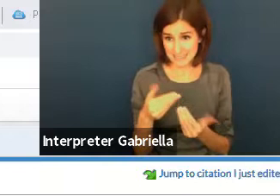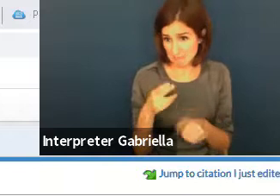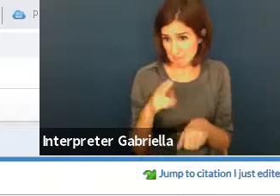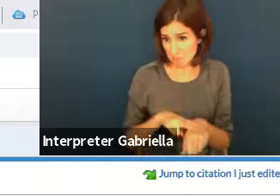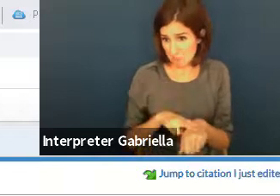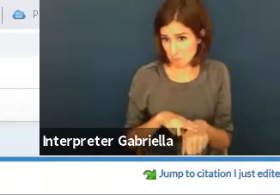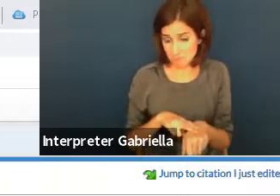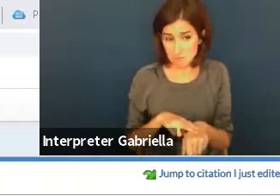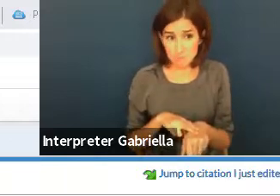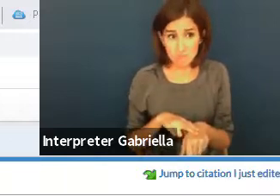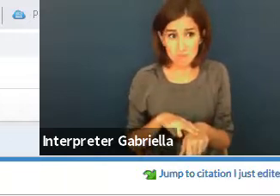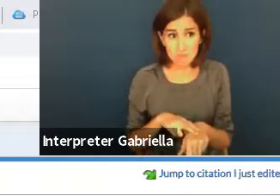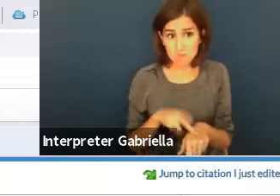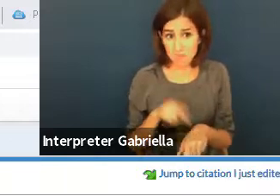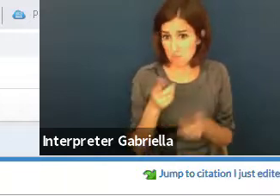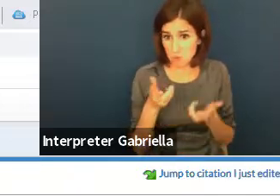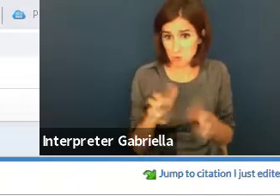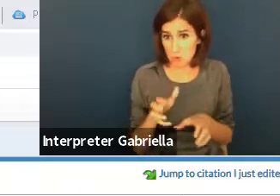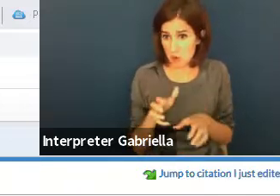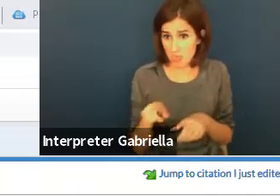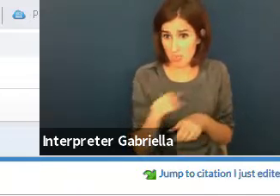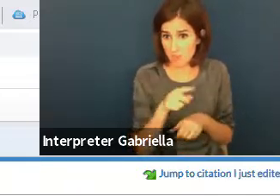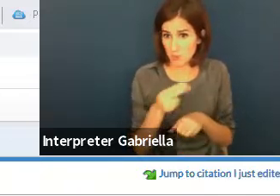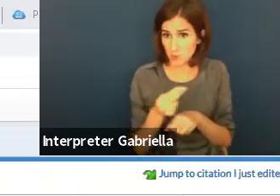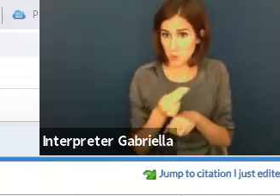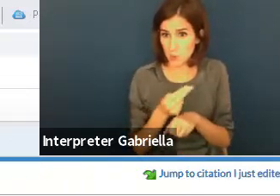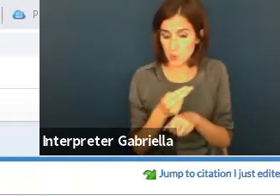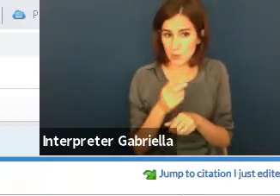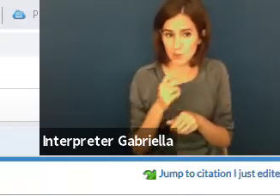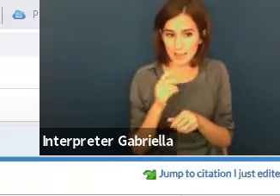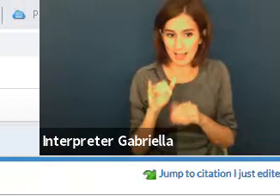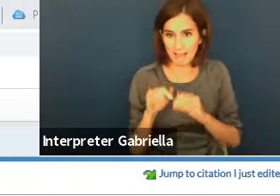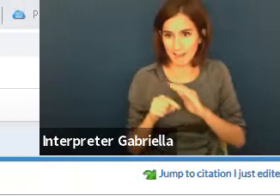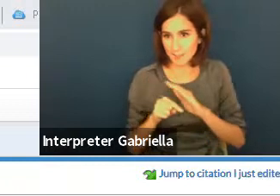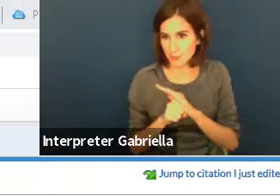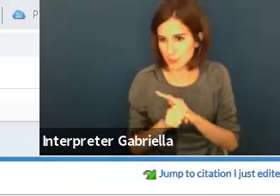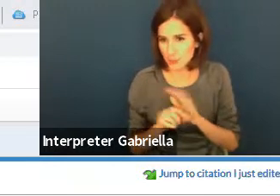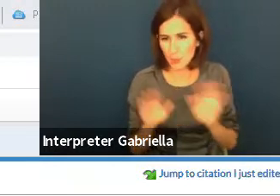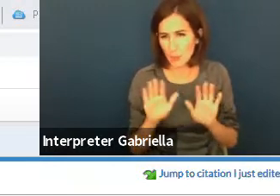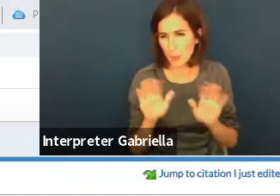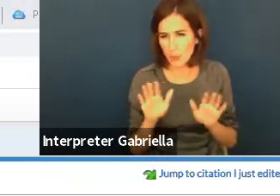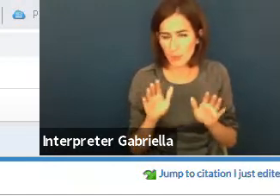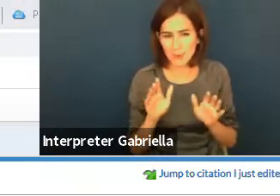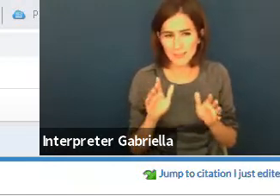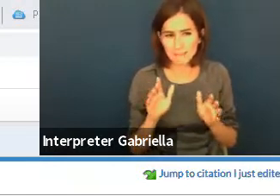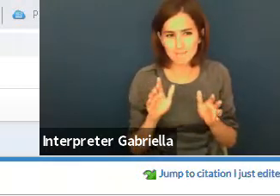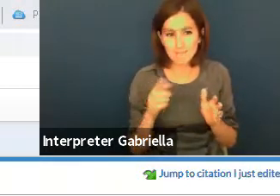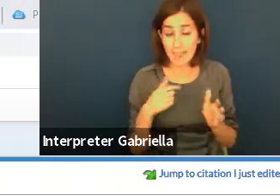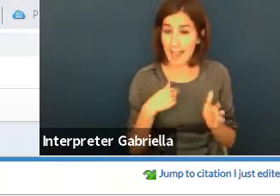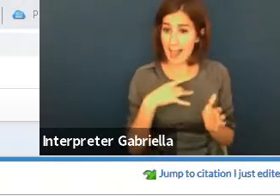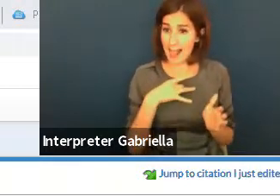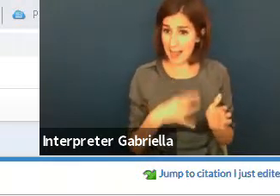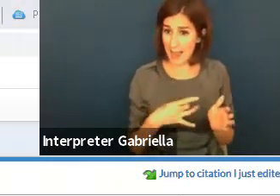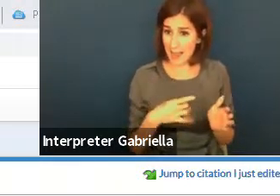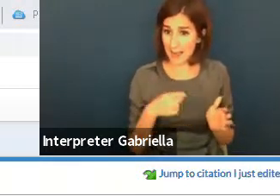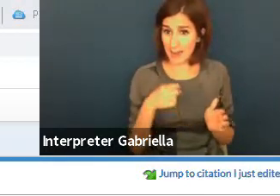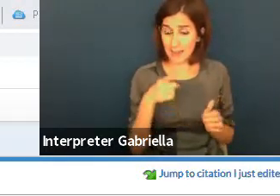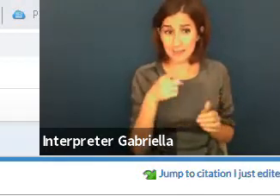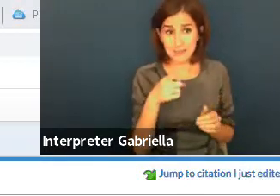Linda Kobashigawa: You know you don't want them to use it as a shortcut. But I, I do like we do like the fact that it's still sort of forces.